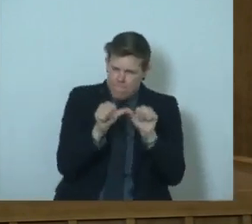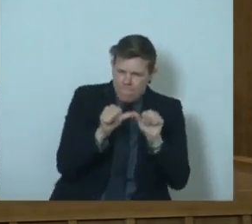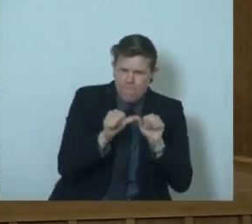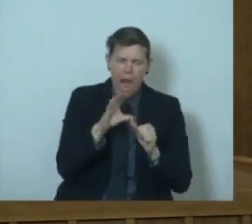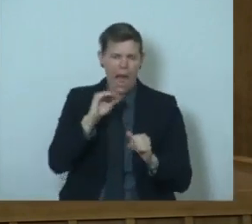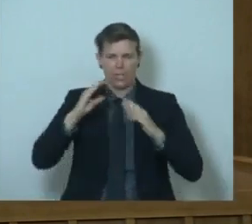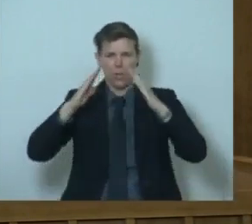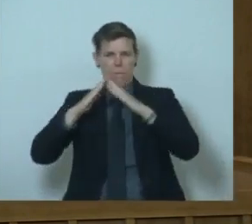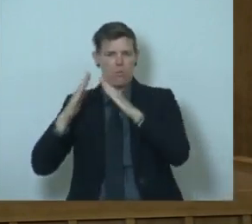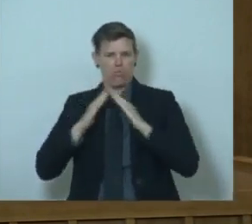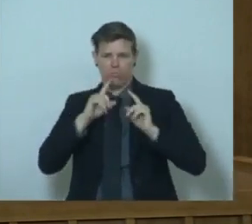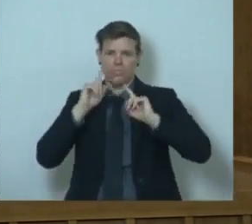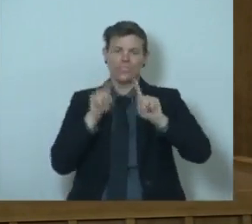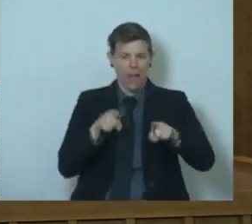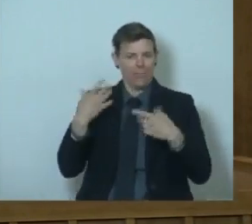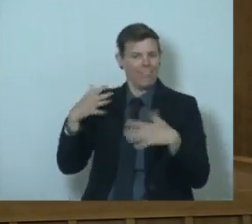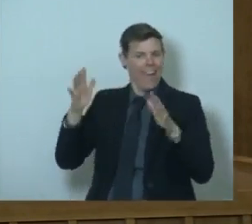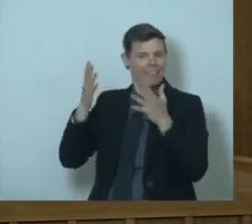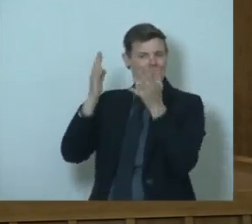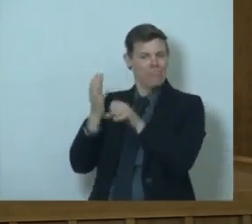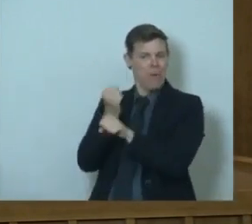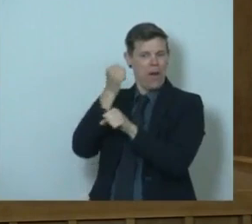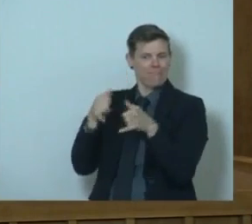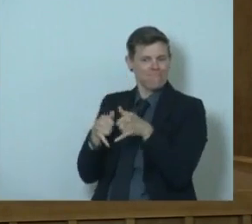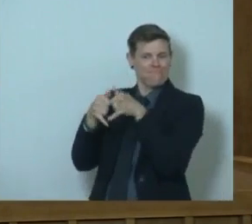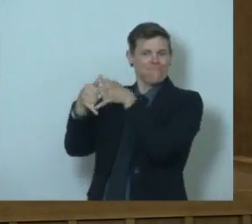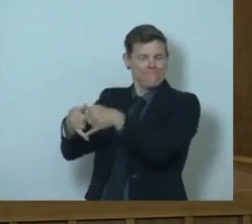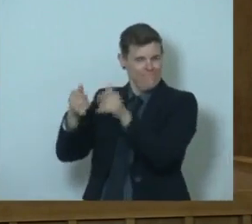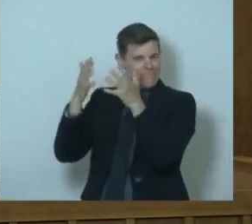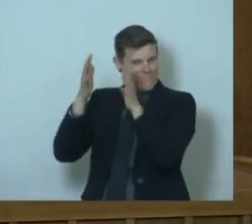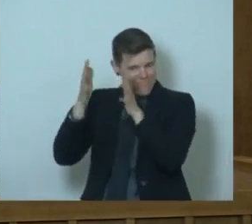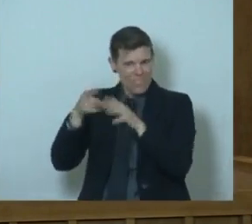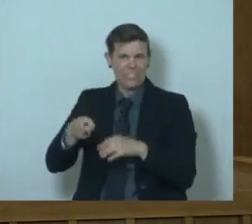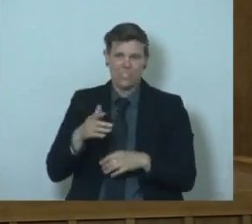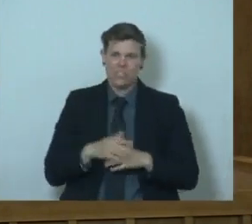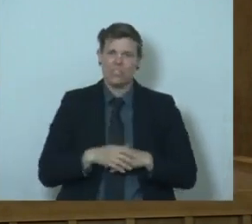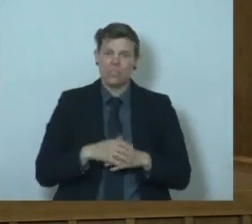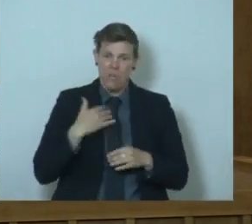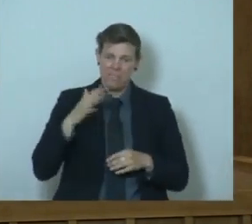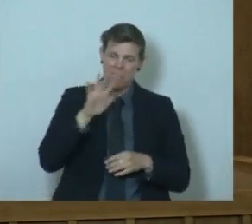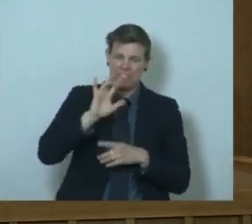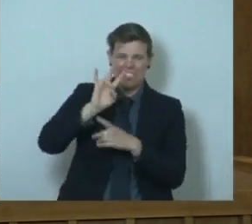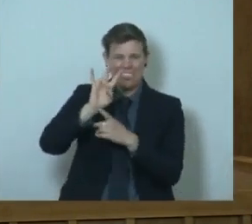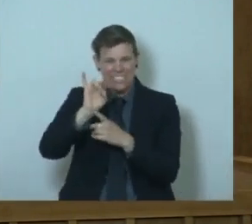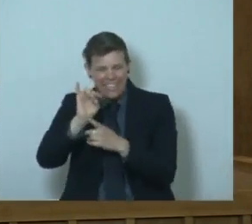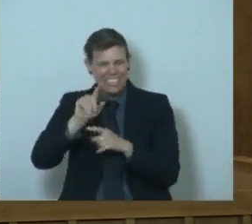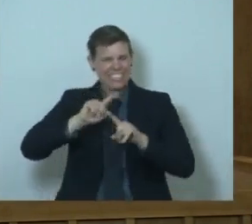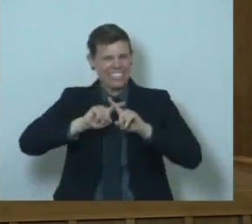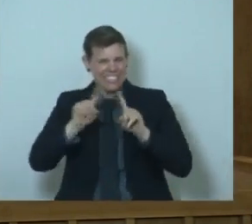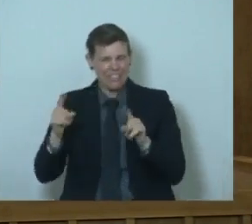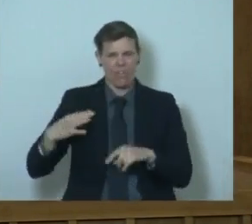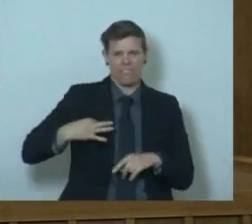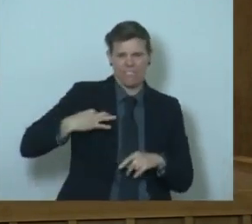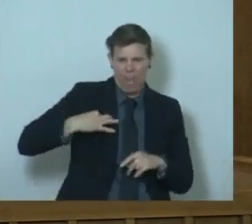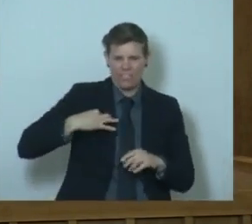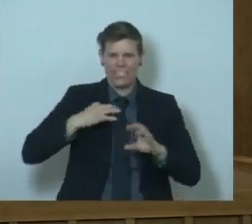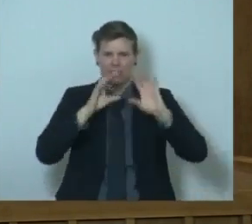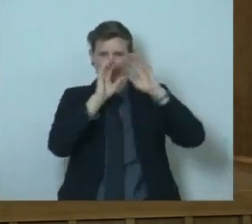IN ADDITION, THEY RECEIVED AN AWARD FOR OUTSTANDING PREPAREDNESS AND COMMUNITY RESPONSE.